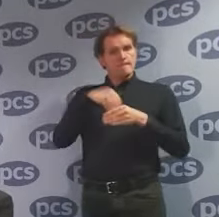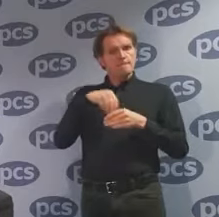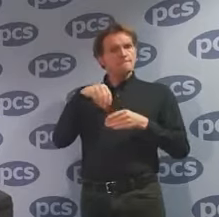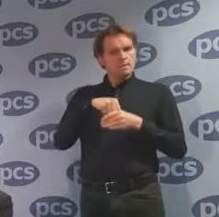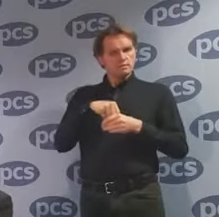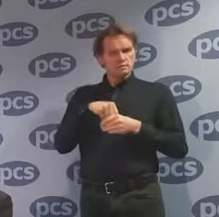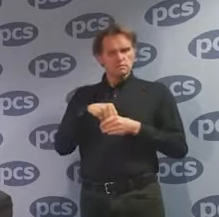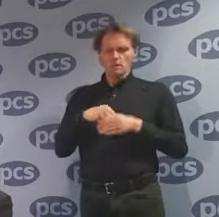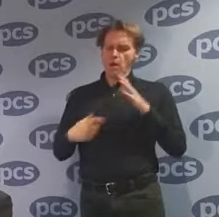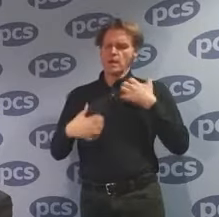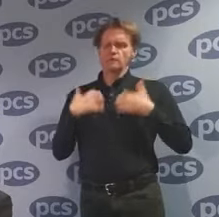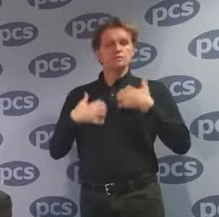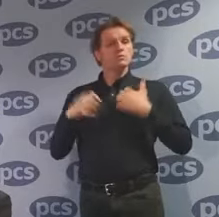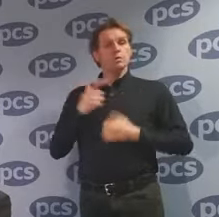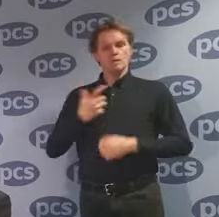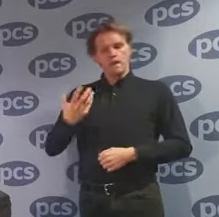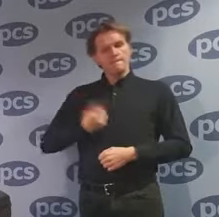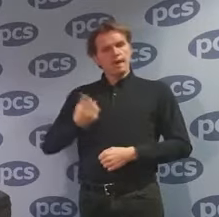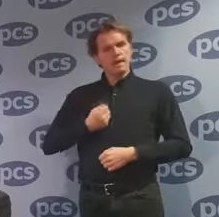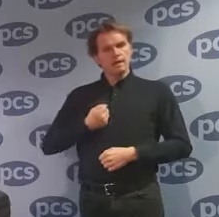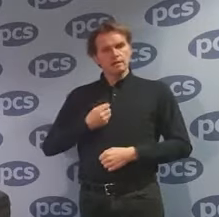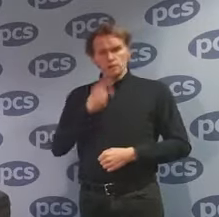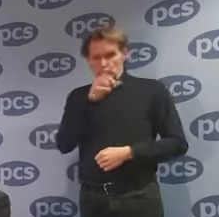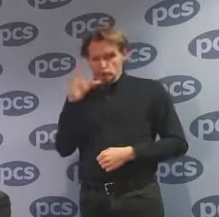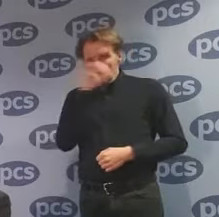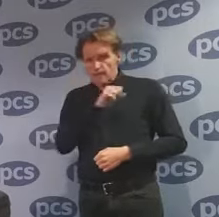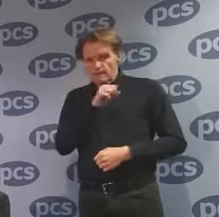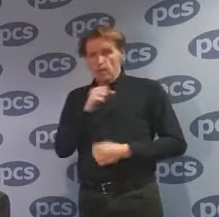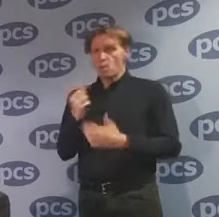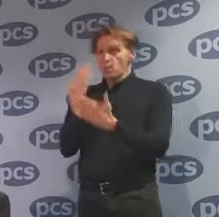people will remember that we had three demands: scrap the pay cap for